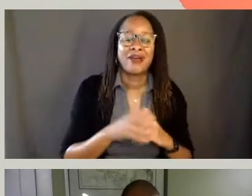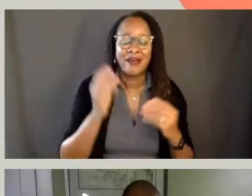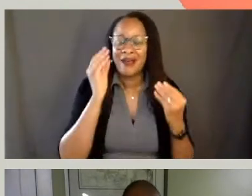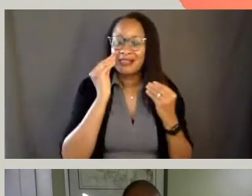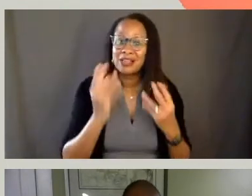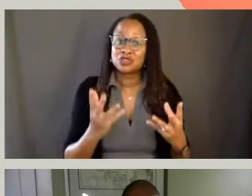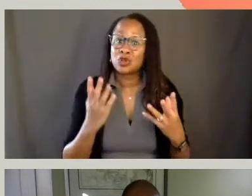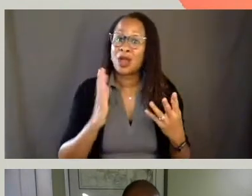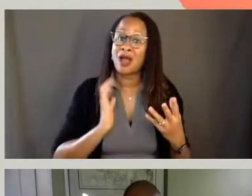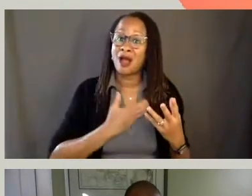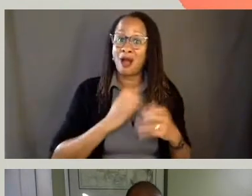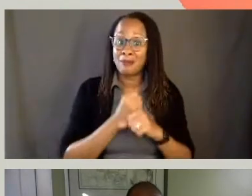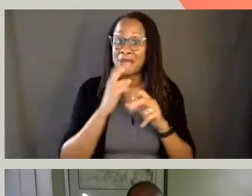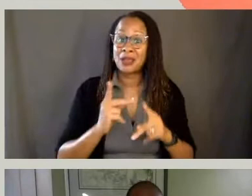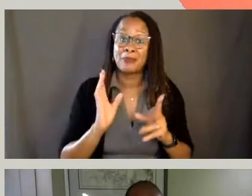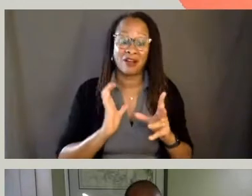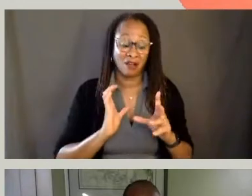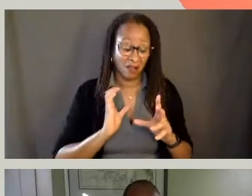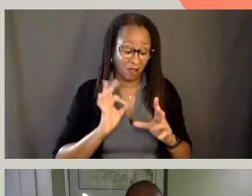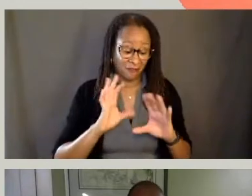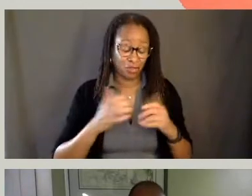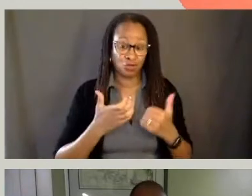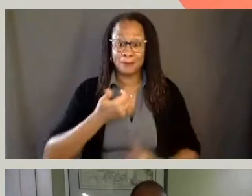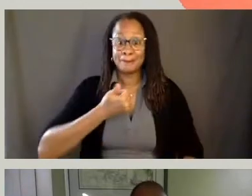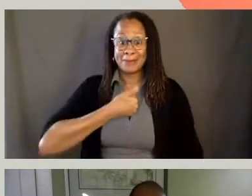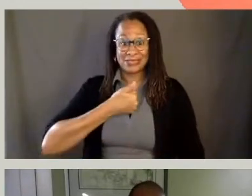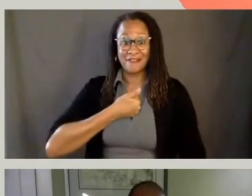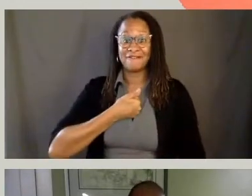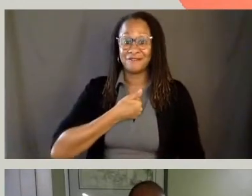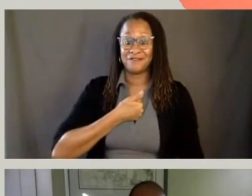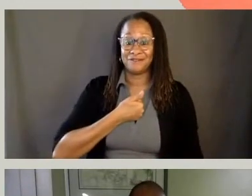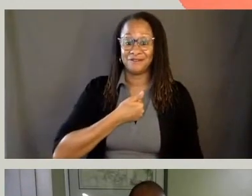the makeup of the group was it's me, you know,